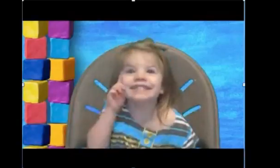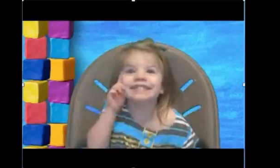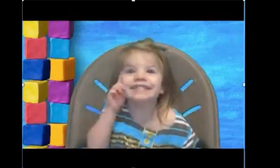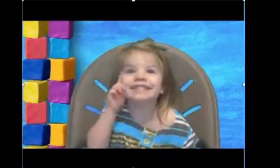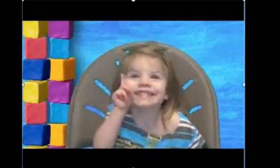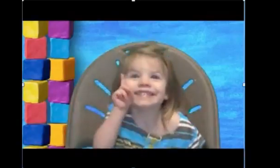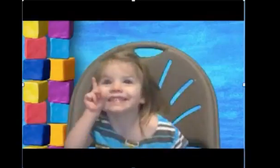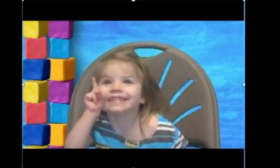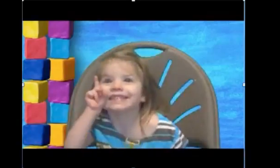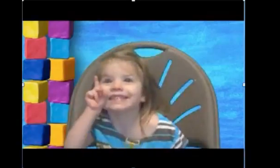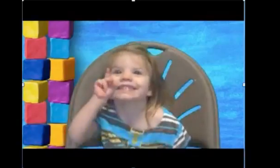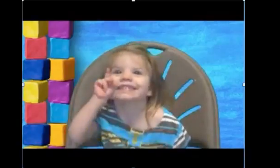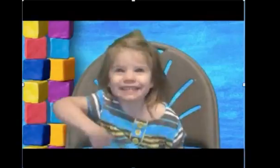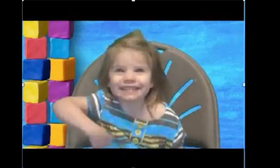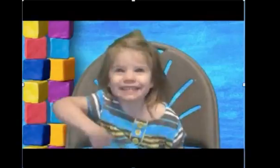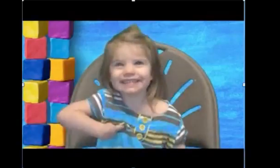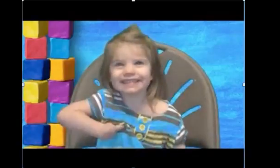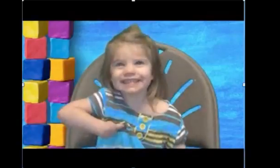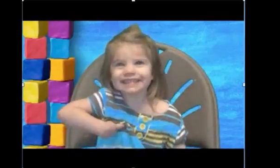"Yay."